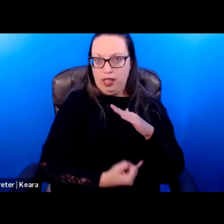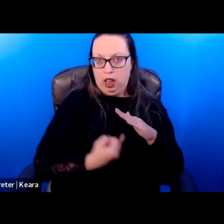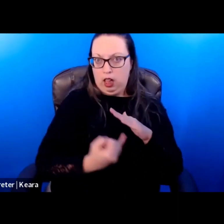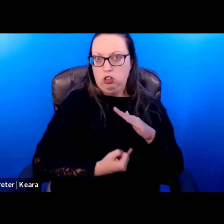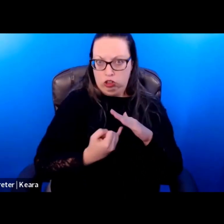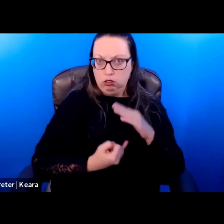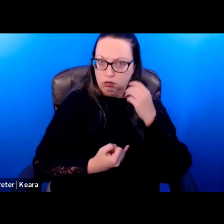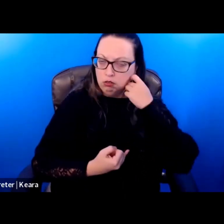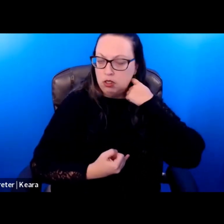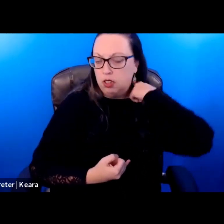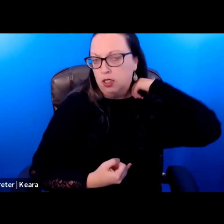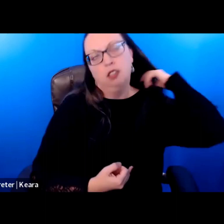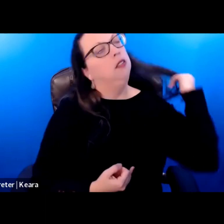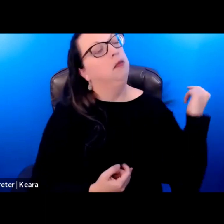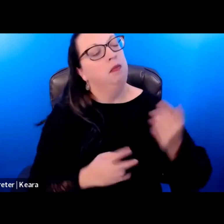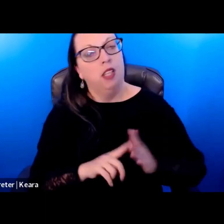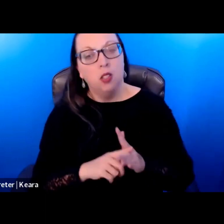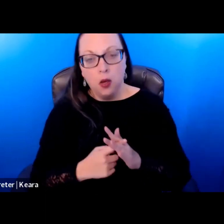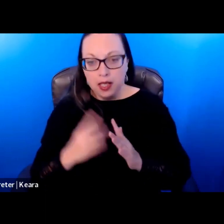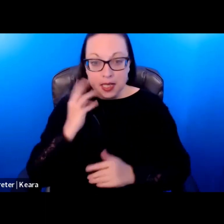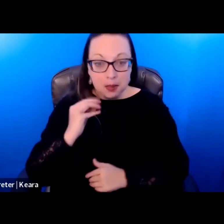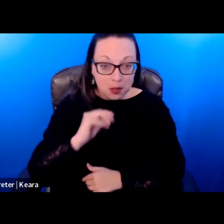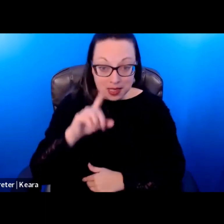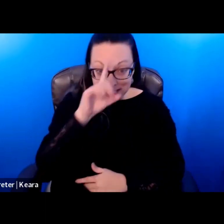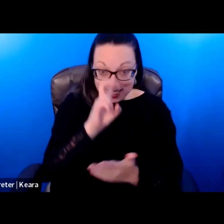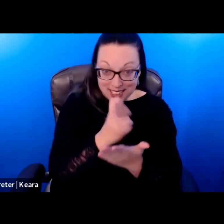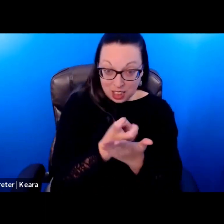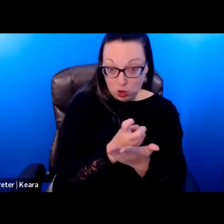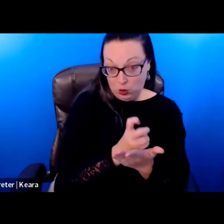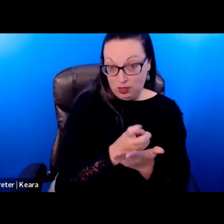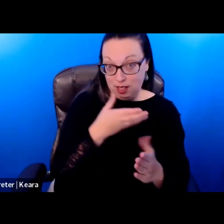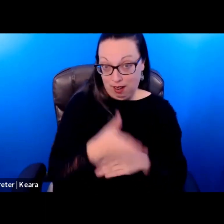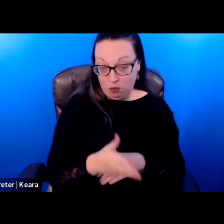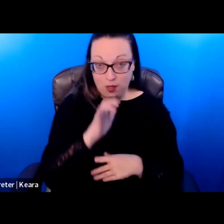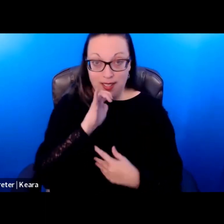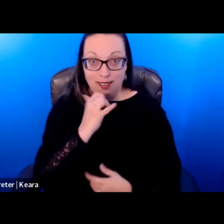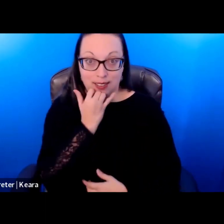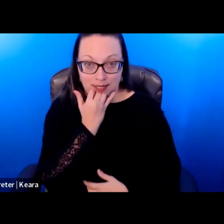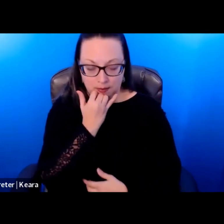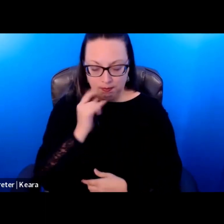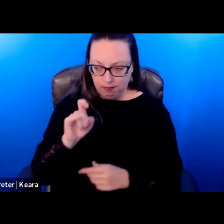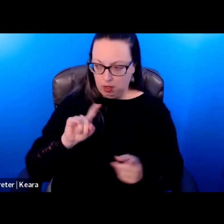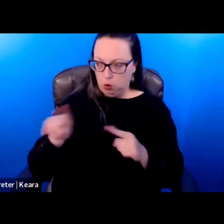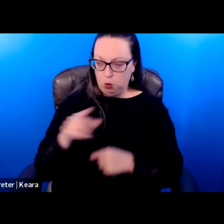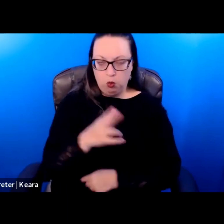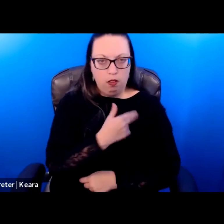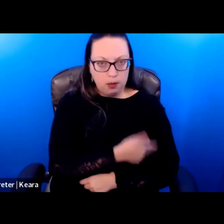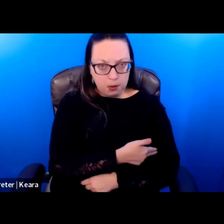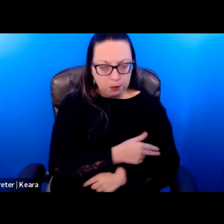experiencing seizures after the accident. And I had to go to the hospital and realize that I had